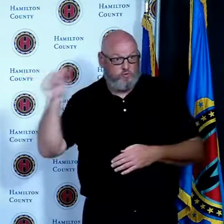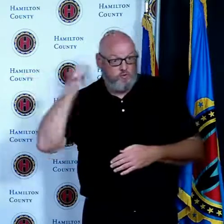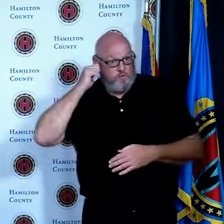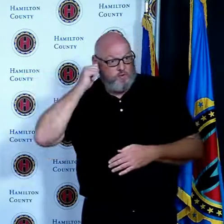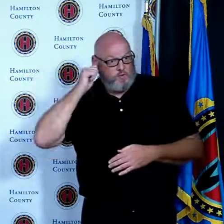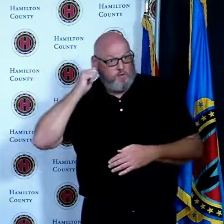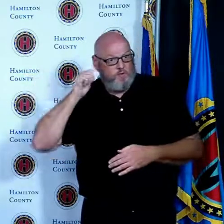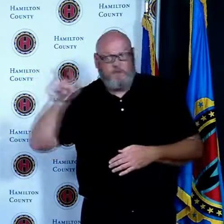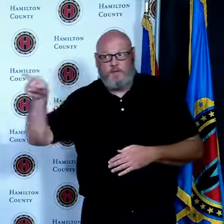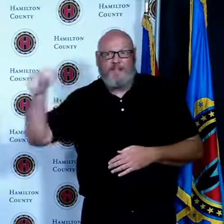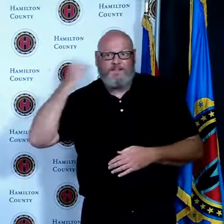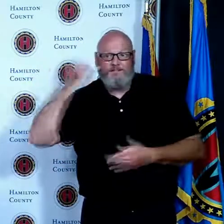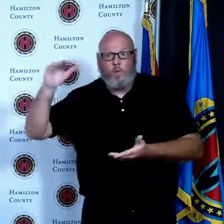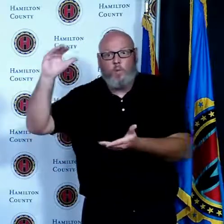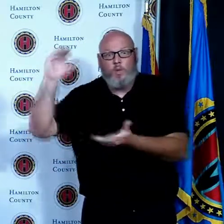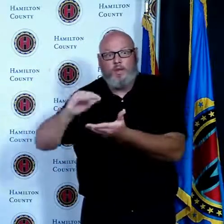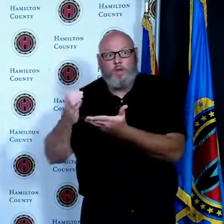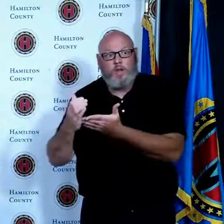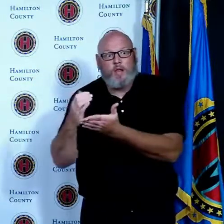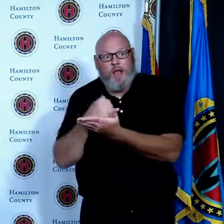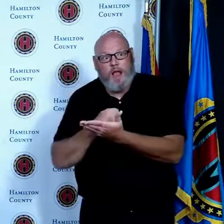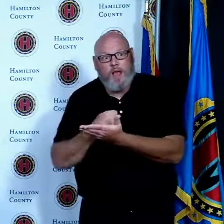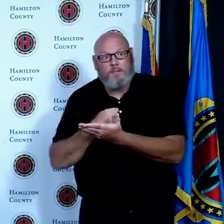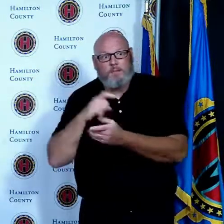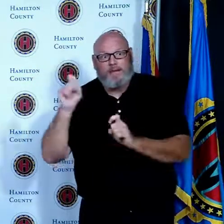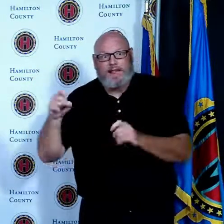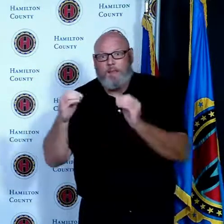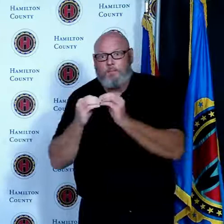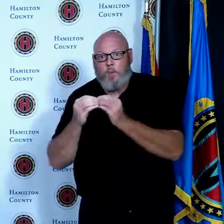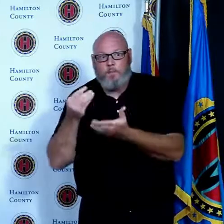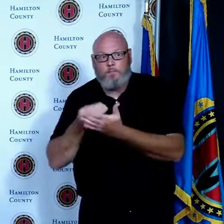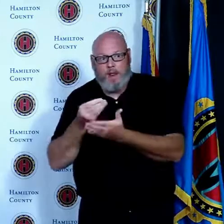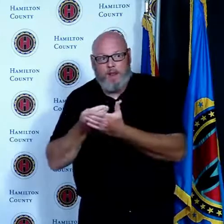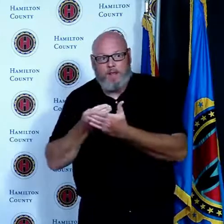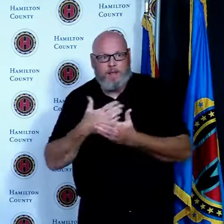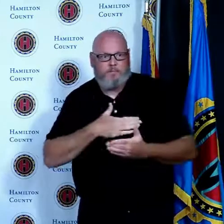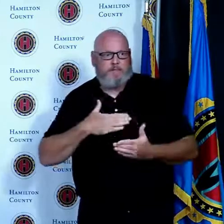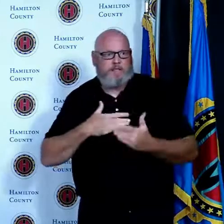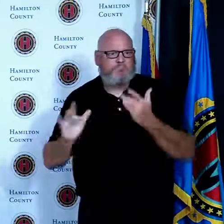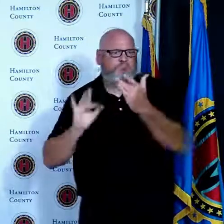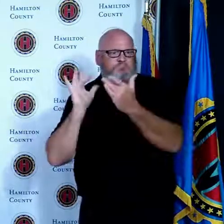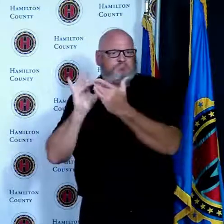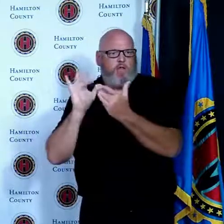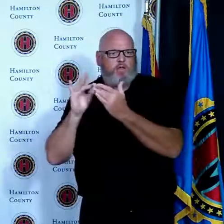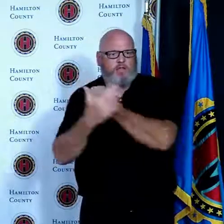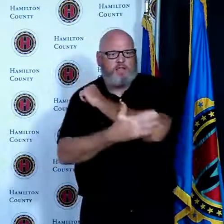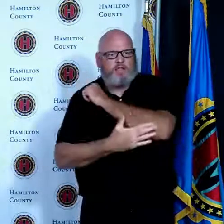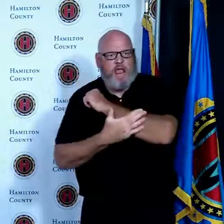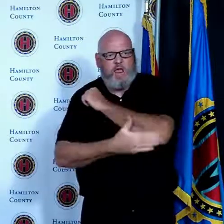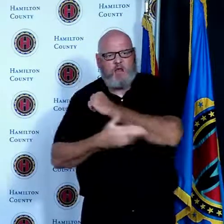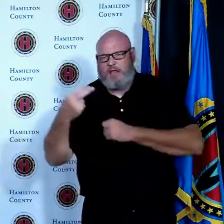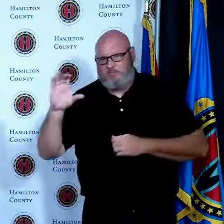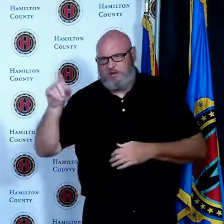and have a greater need please contact the county and apply for those dollars so with that Bridget I think we're ready to go to questions thank you